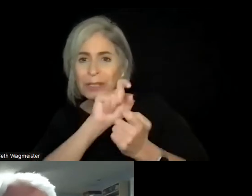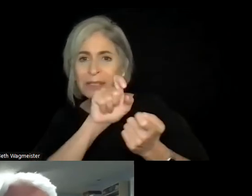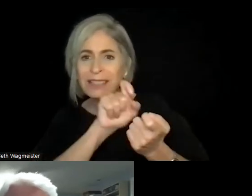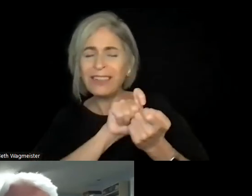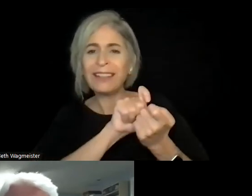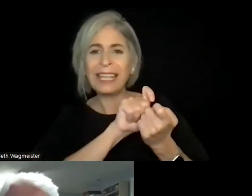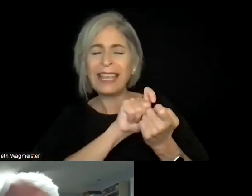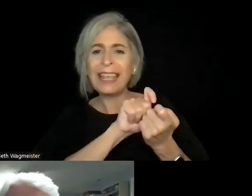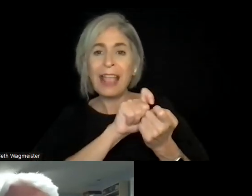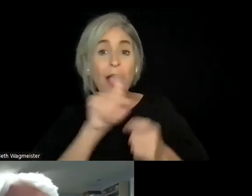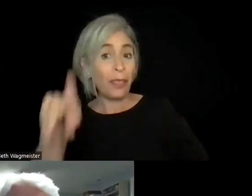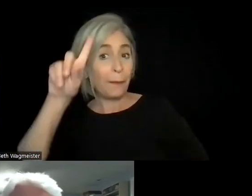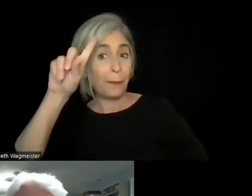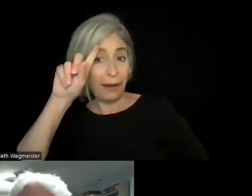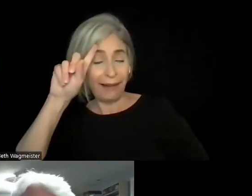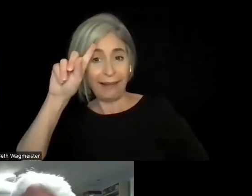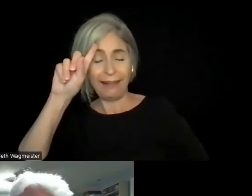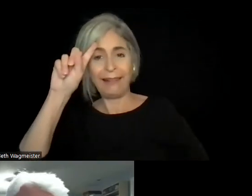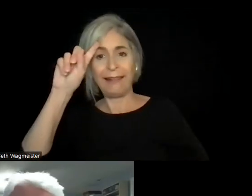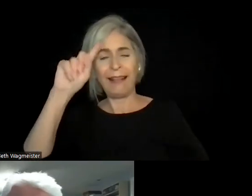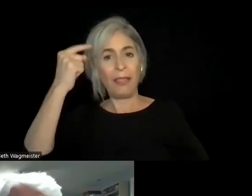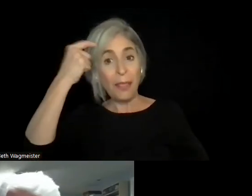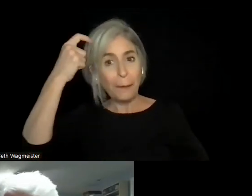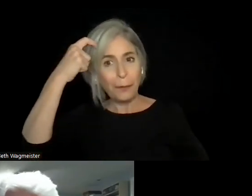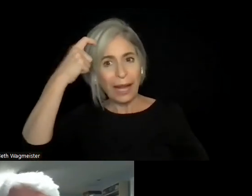it takes as long as it is going to take and the way that the brain works